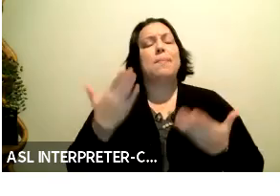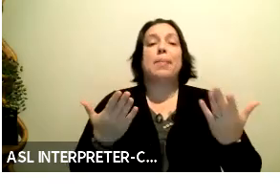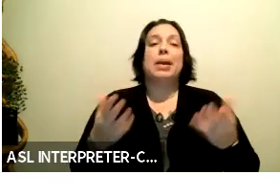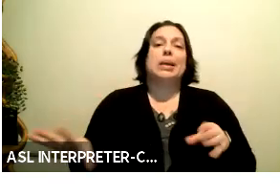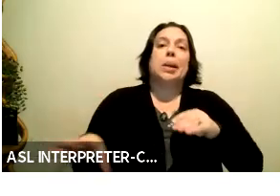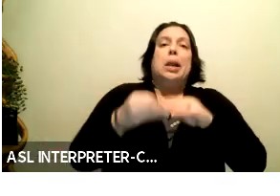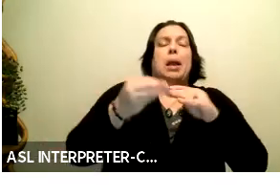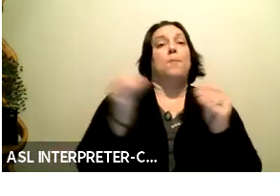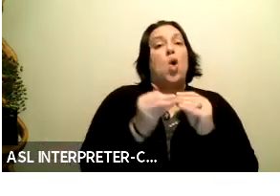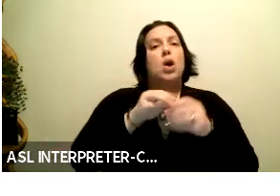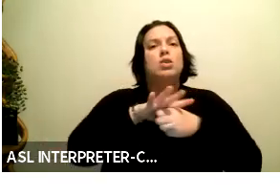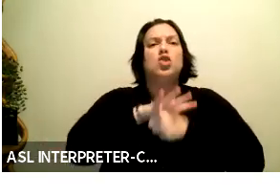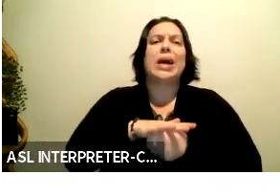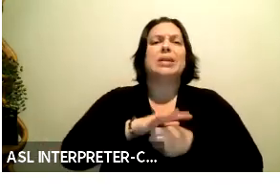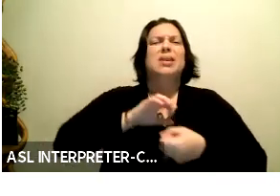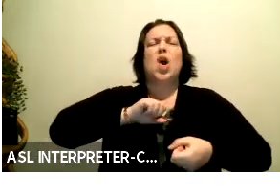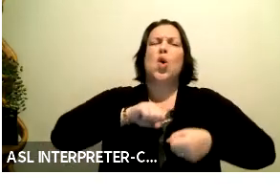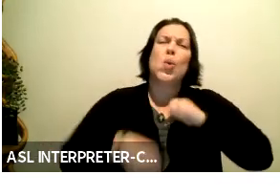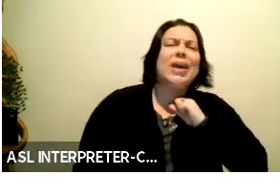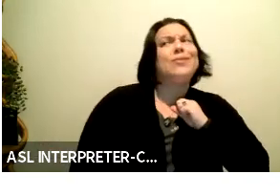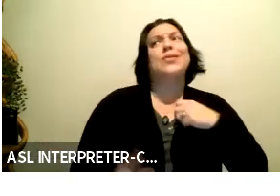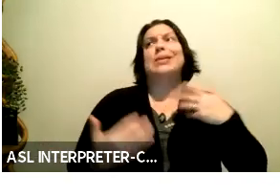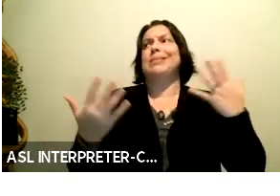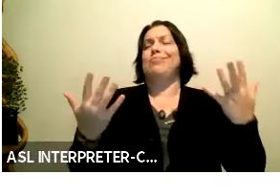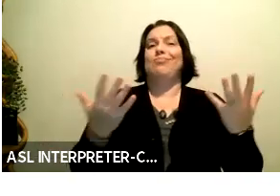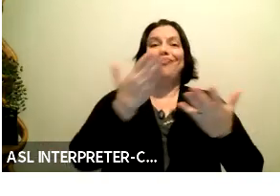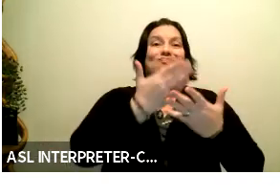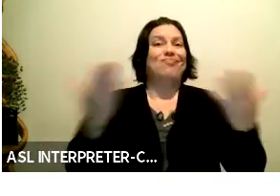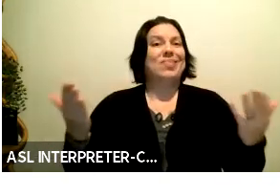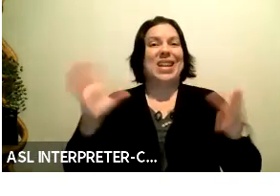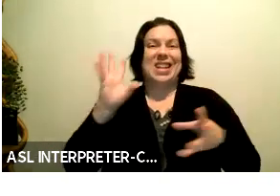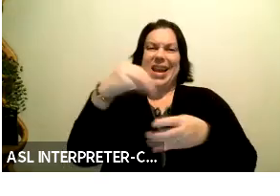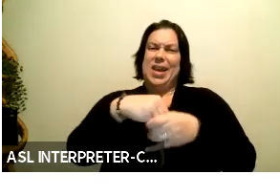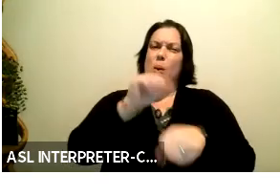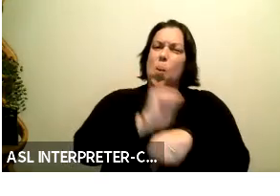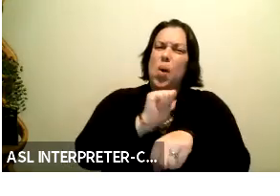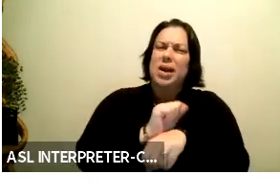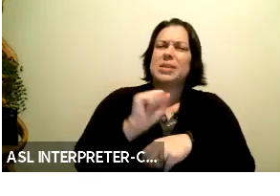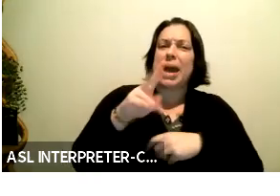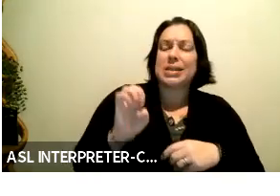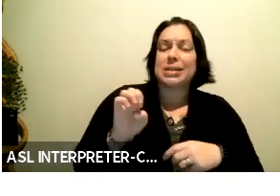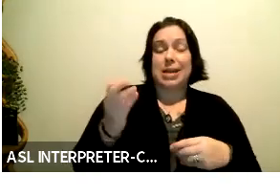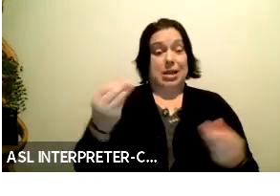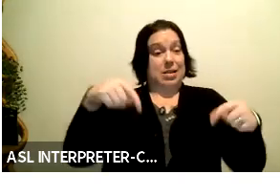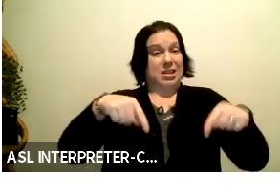more grief and other emotions into our workspaces and into these types of webinars. We'll be talking